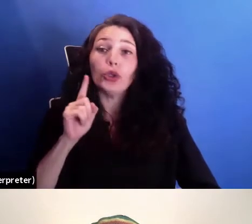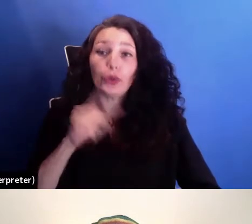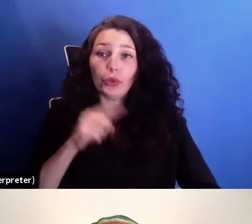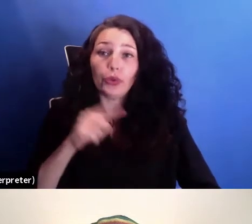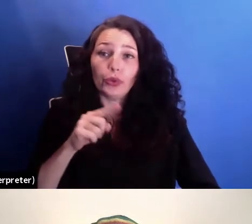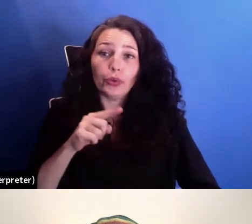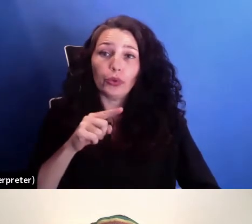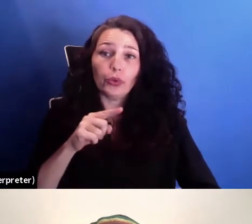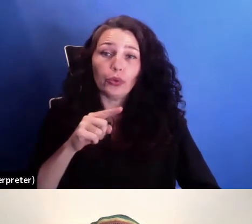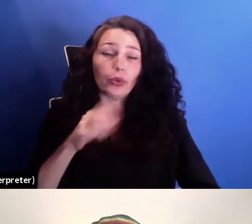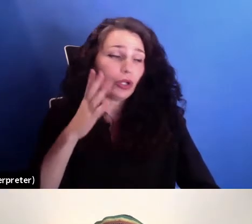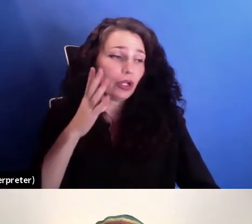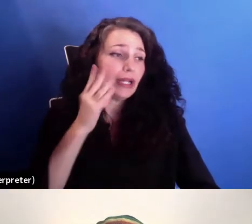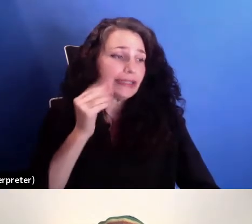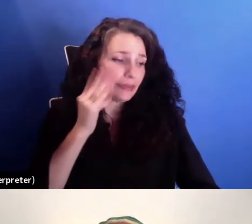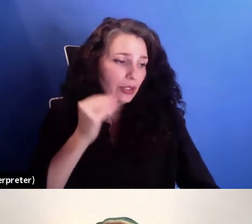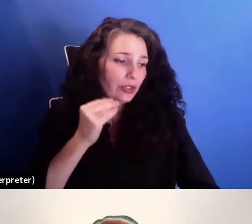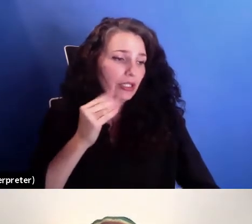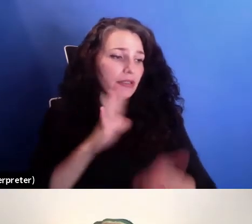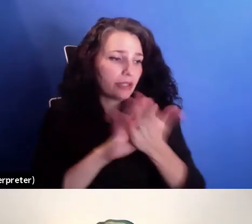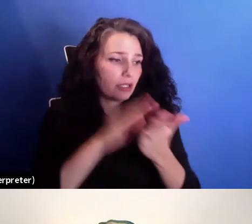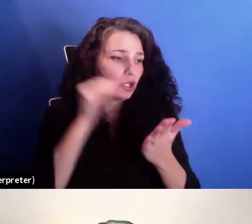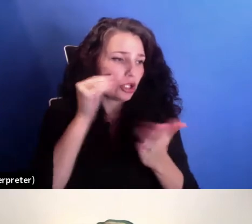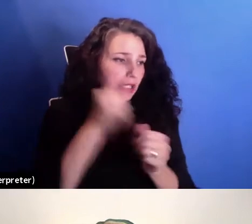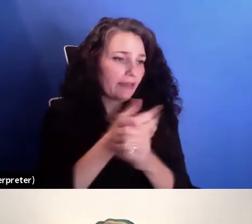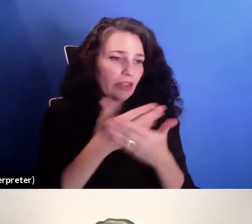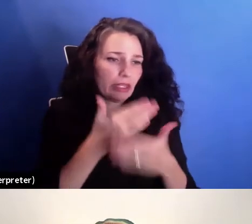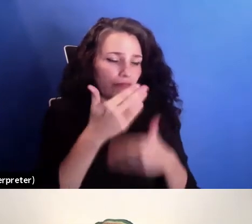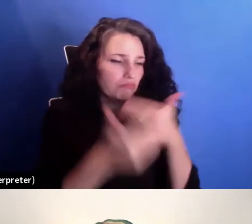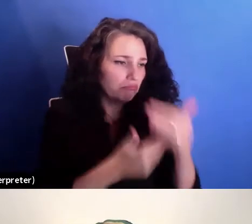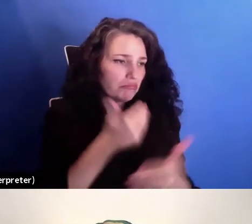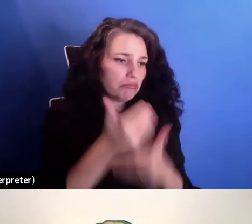and learning about it yourself, did you sort of see yourself